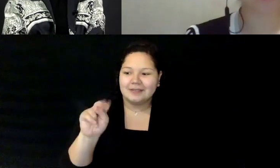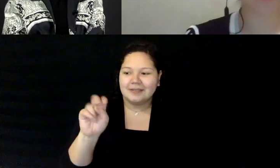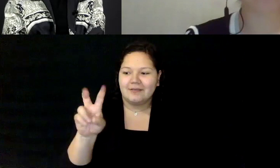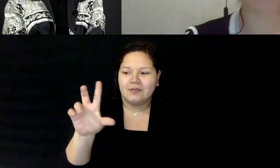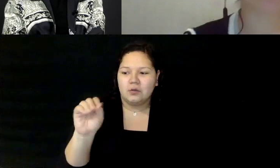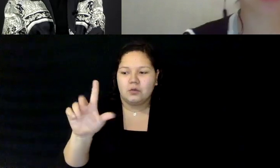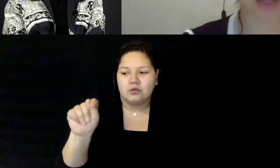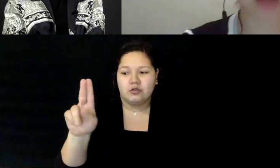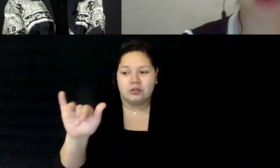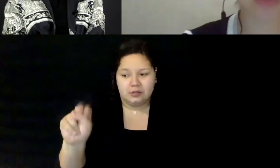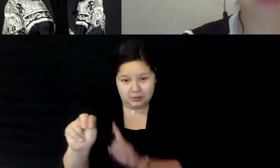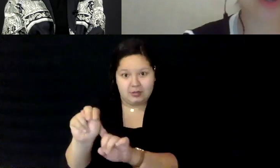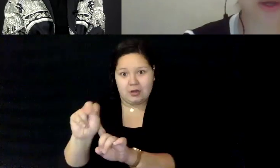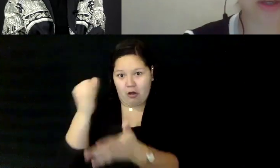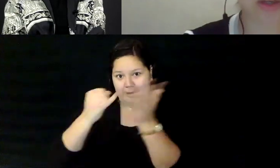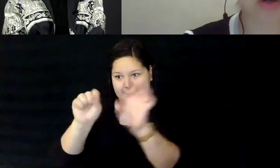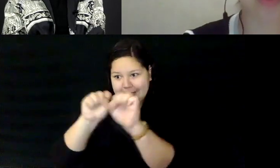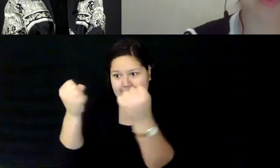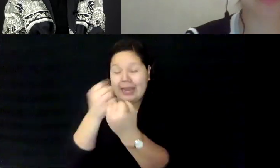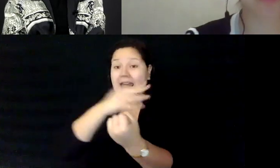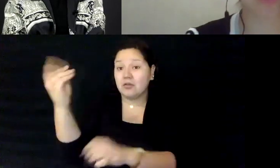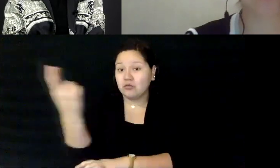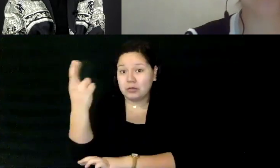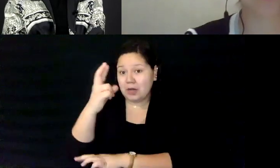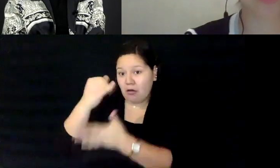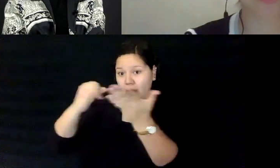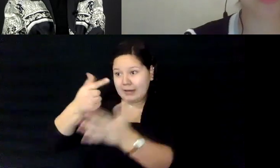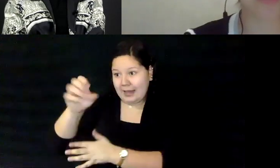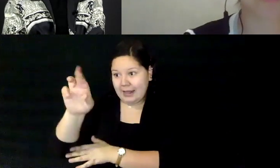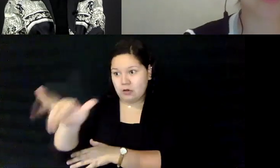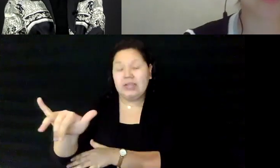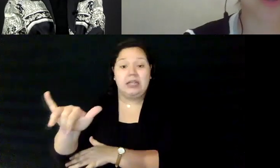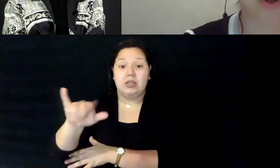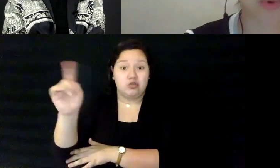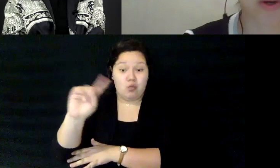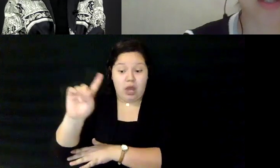and the Richmond Art Gallery are situated on the occupied, traditional, and ancestral territories